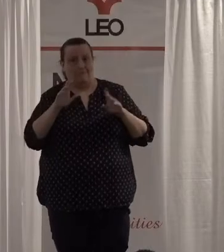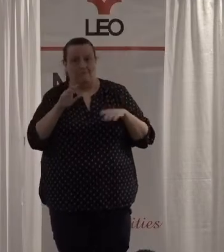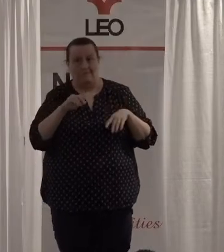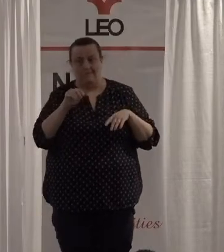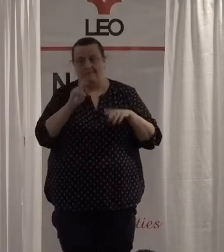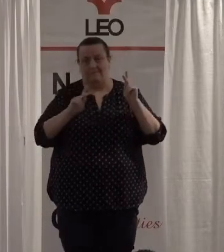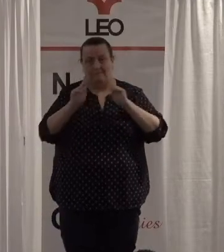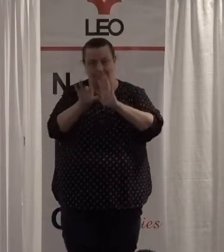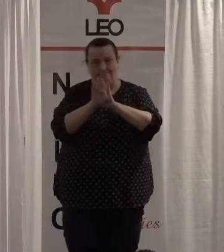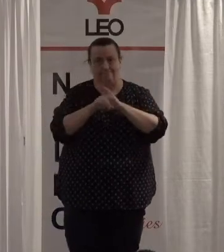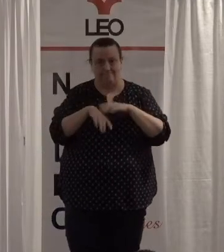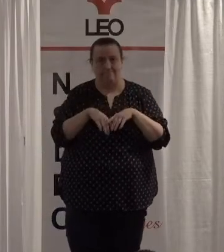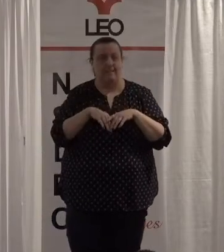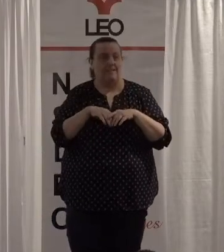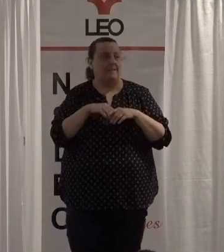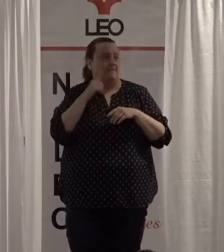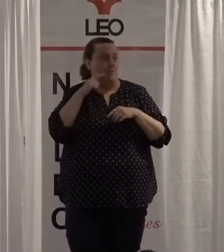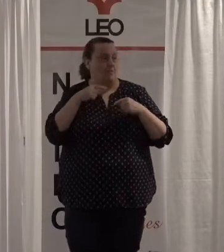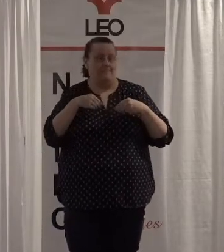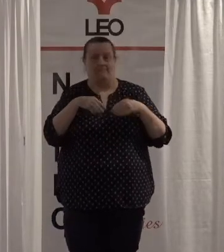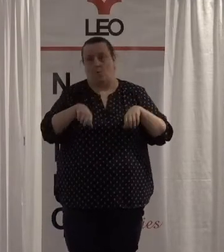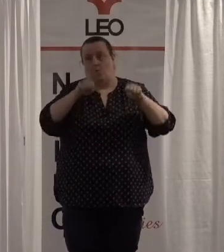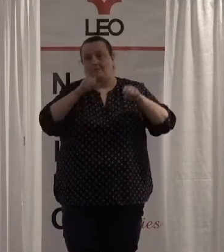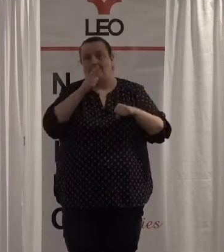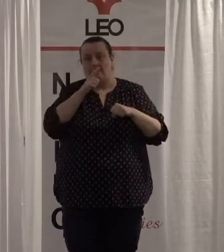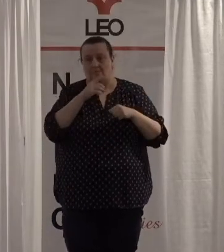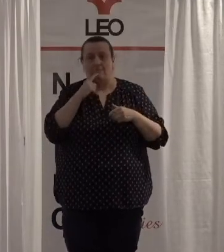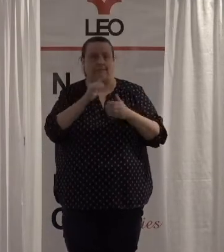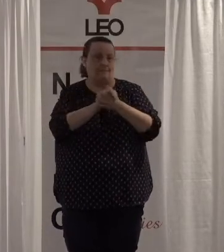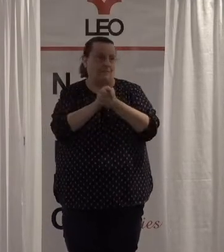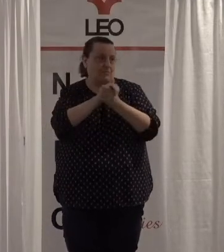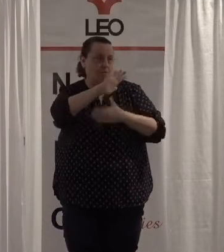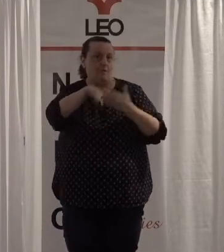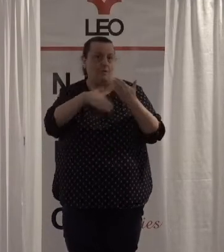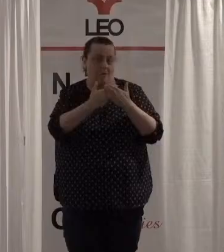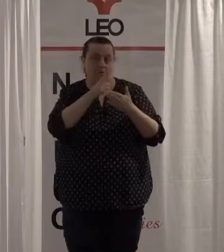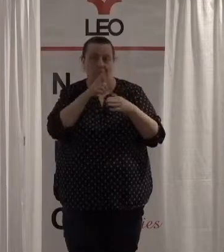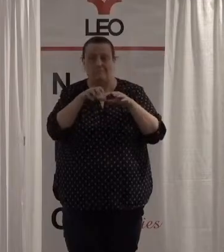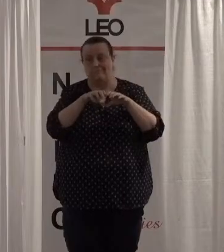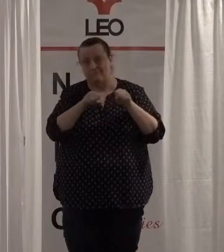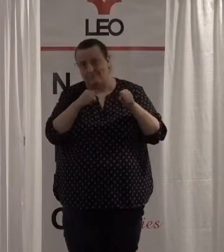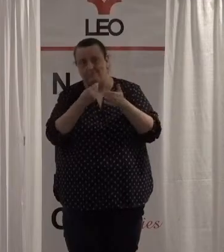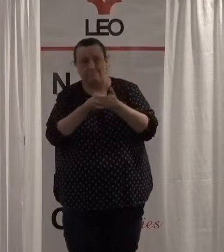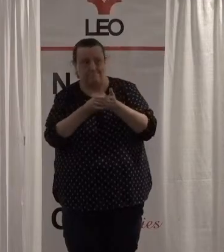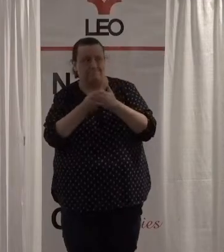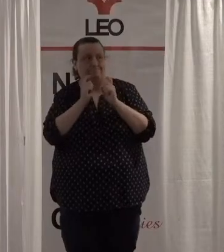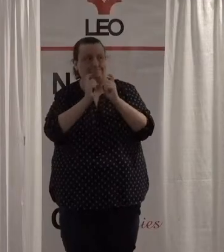SO CONGRATULATIONS TO ALL OF OUR SCHOLARSHIP RECIPIENTS FOR THE AMAZING ACCOMPLISHMENTS.